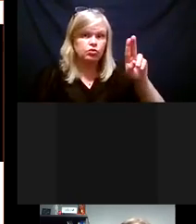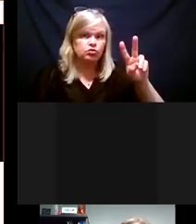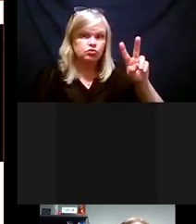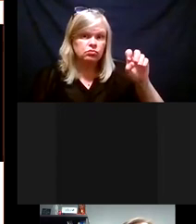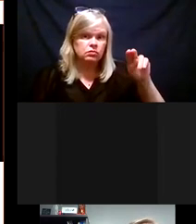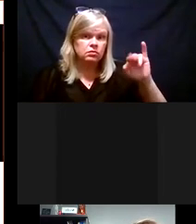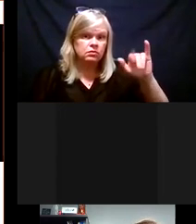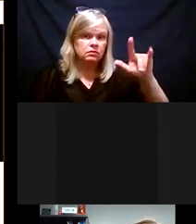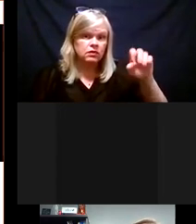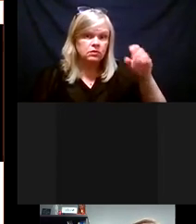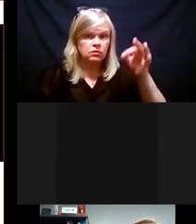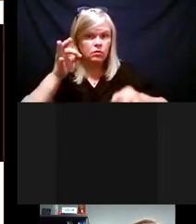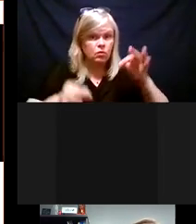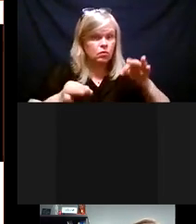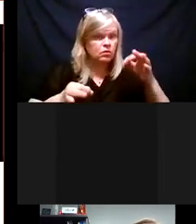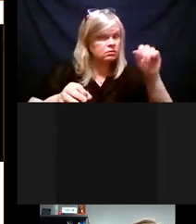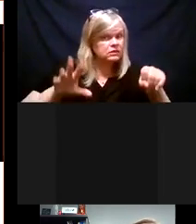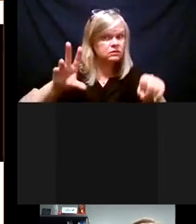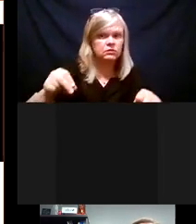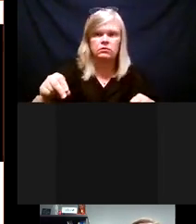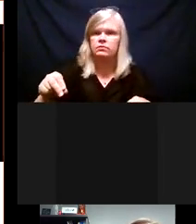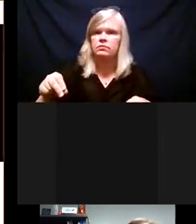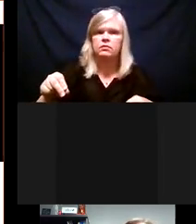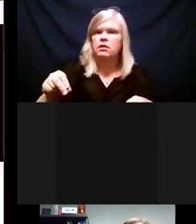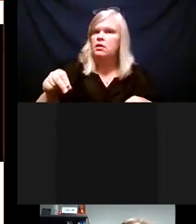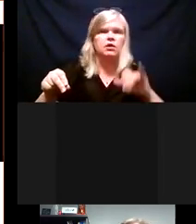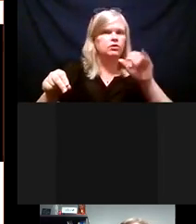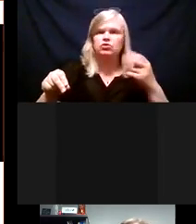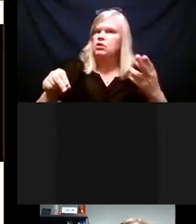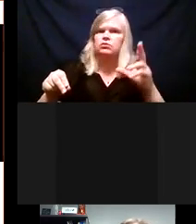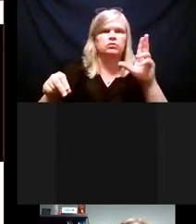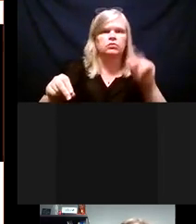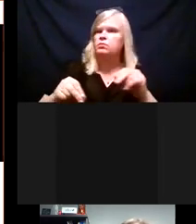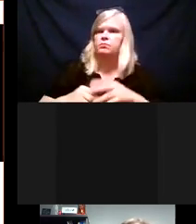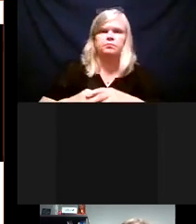Josh: I THINK THE ANSWER IS NO ON THIS ONE.